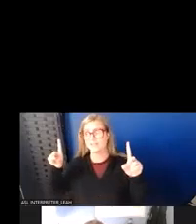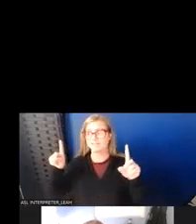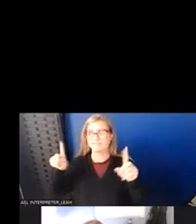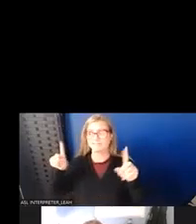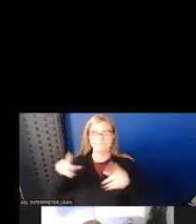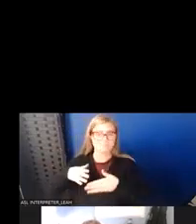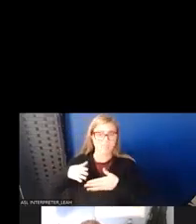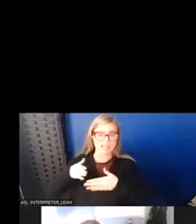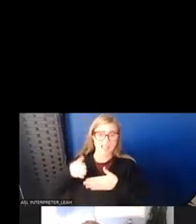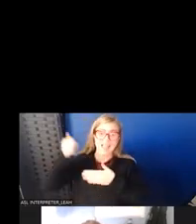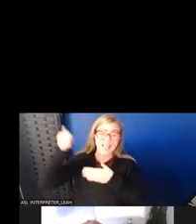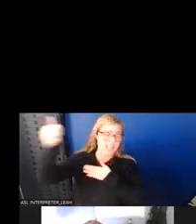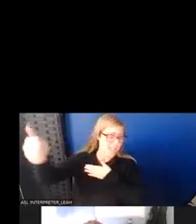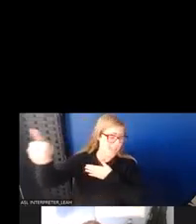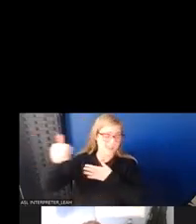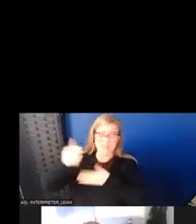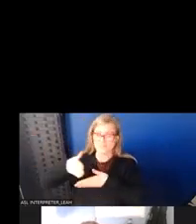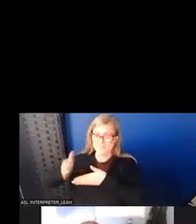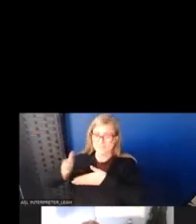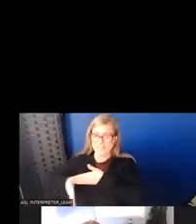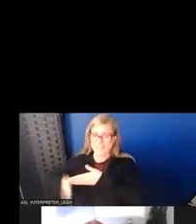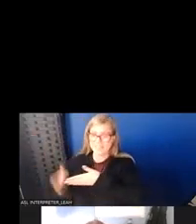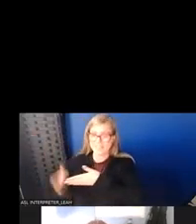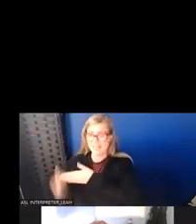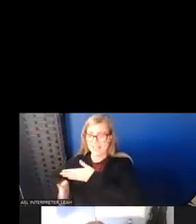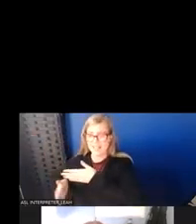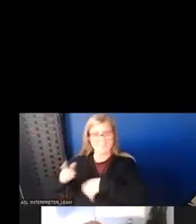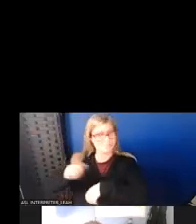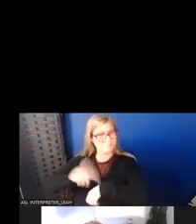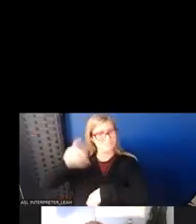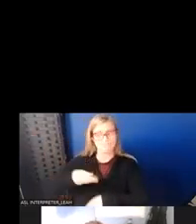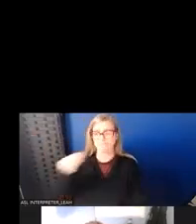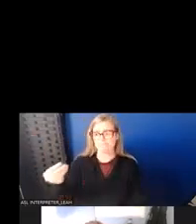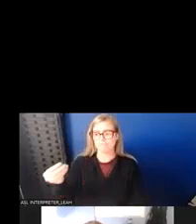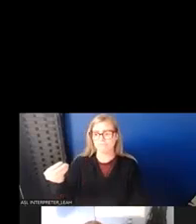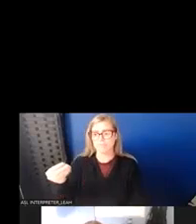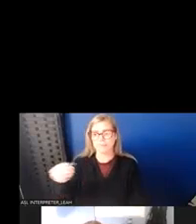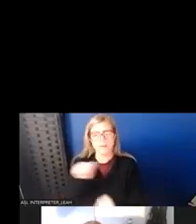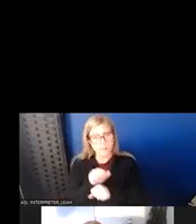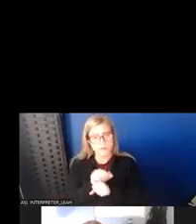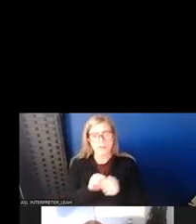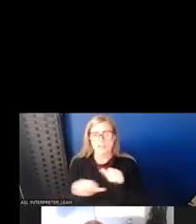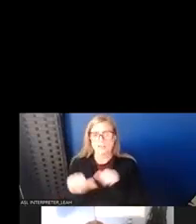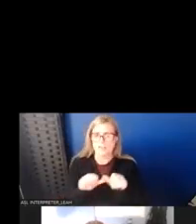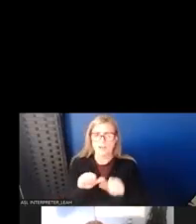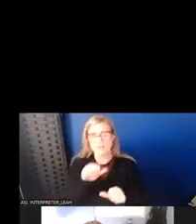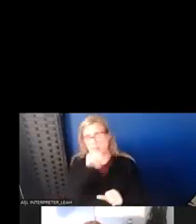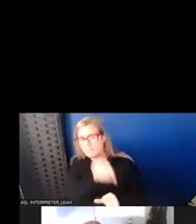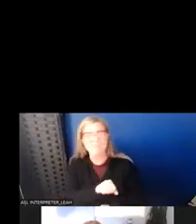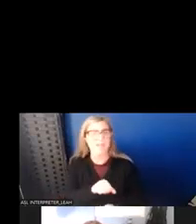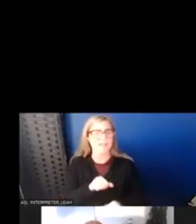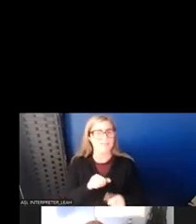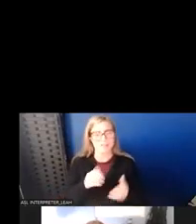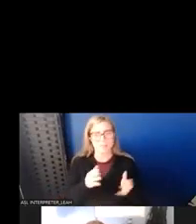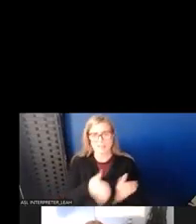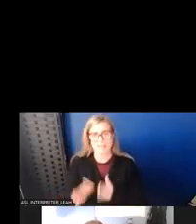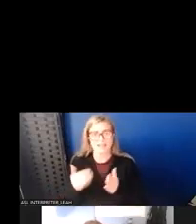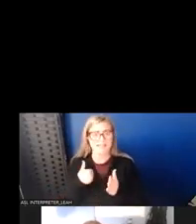working with each other and have already new plans in place for their upcoming future projects.